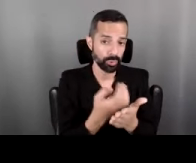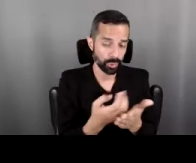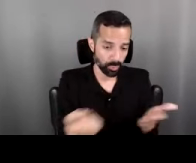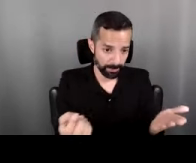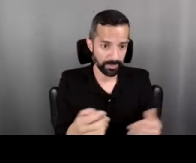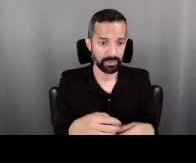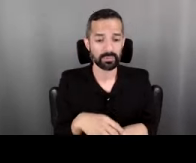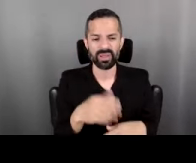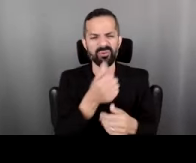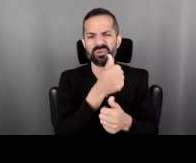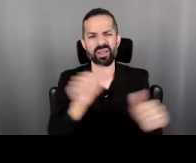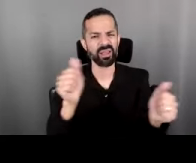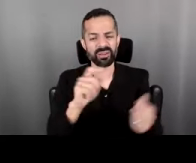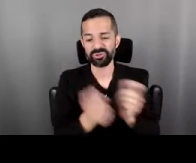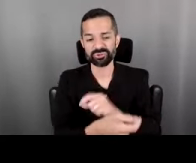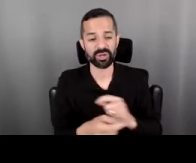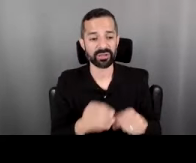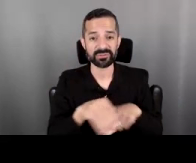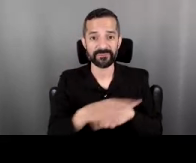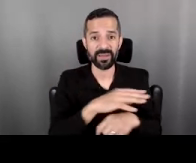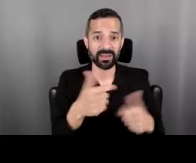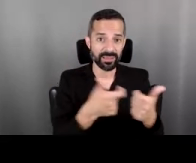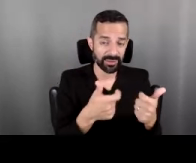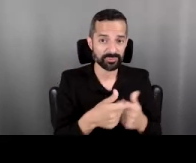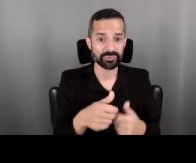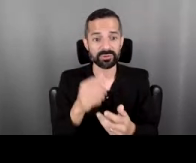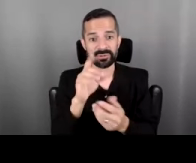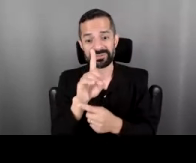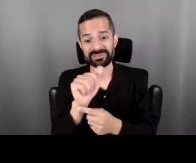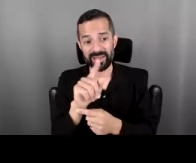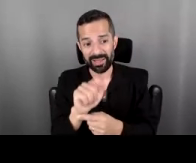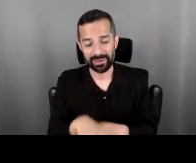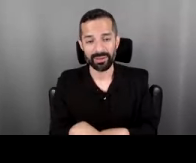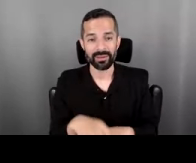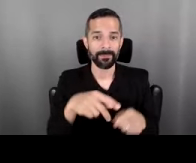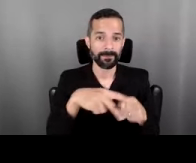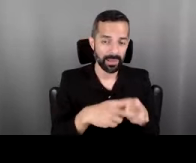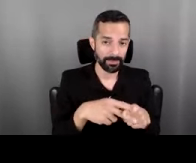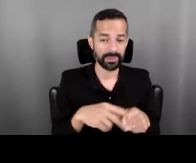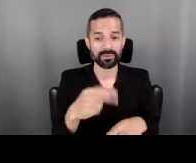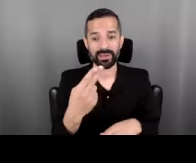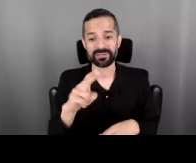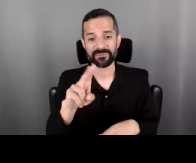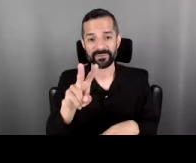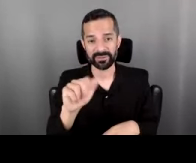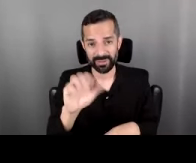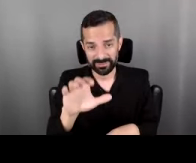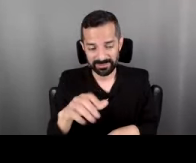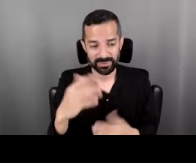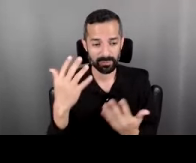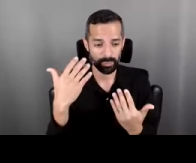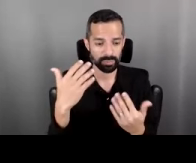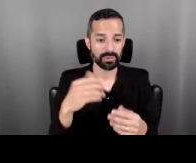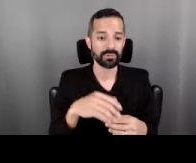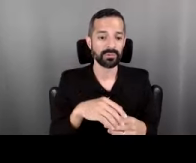electrical, data, plumbing, HVAC, existing equipment, or buildings.